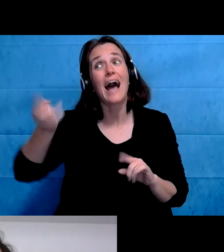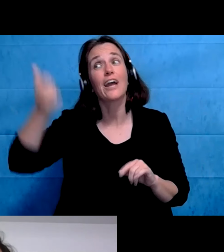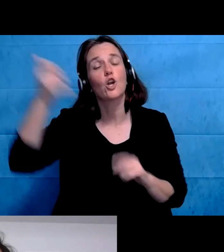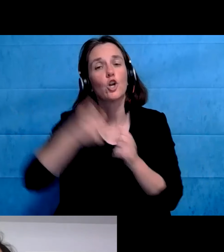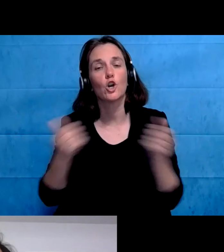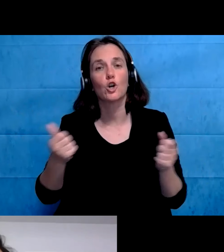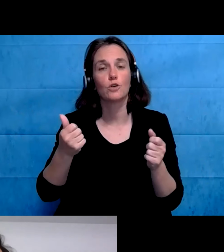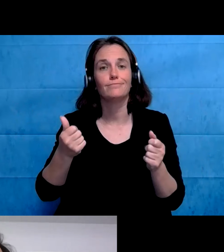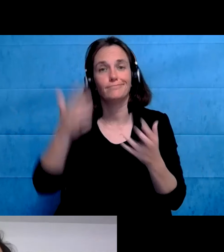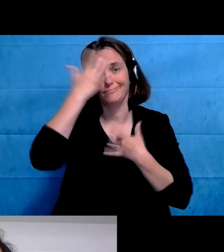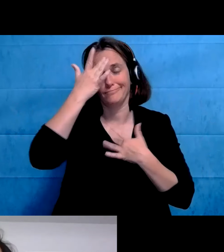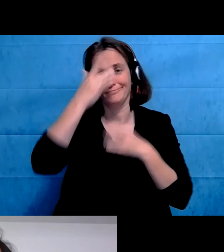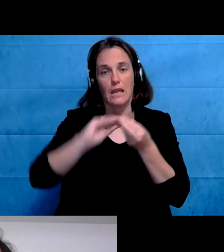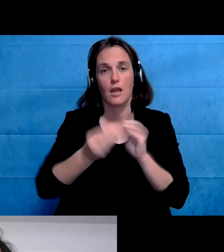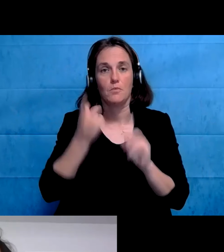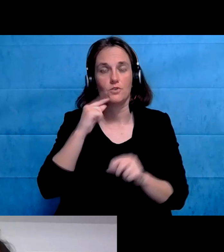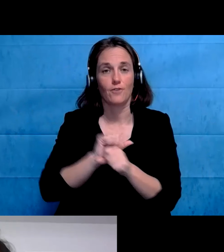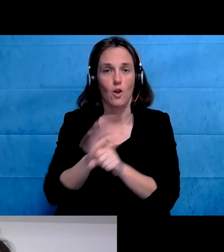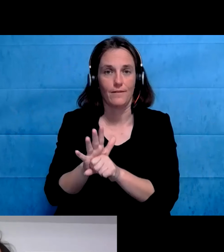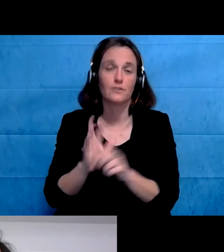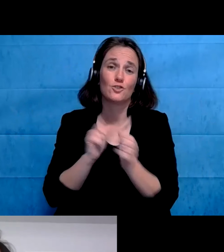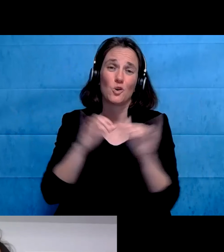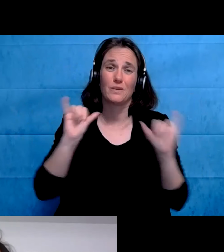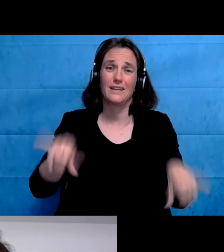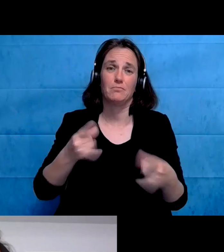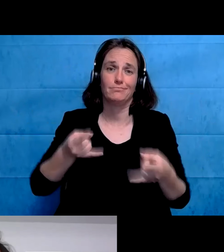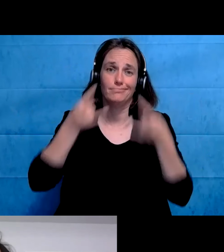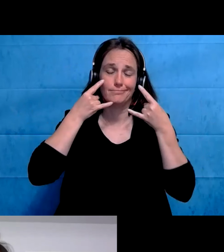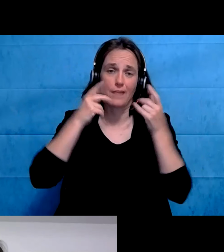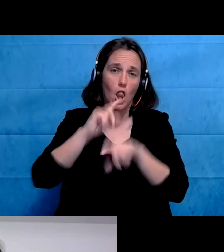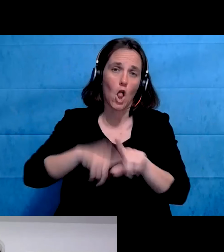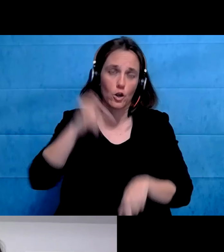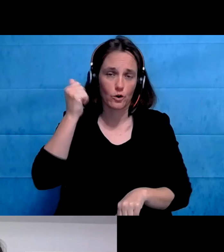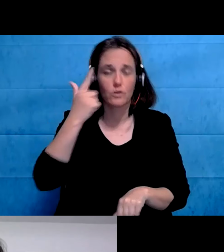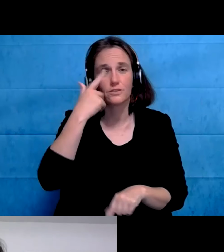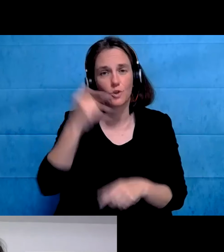because you're gonna be protecting them better. So there's a lot of different ways to move forward.